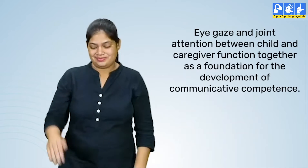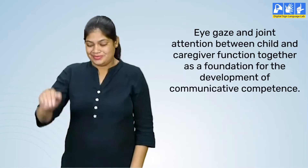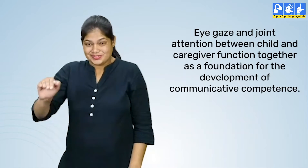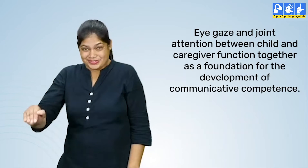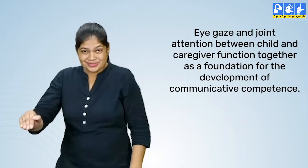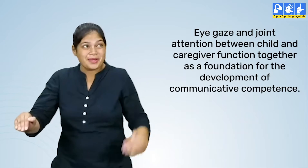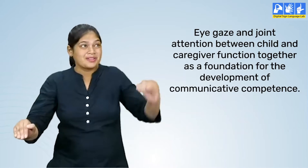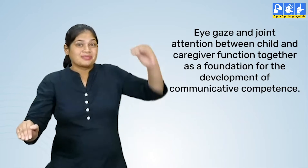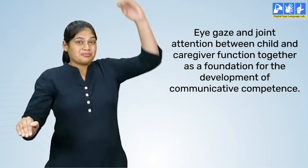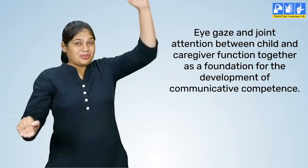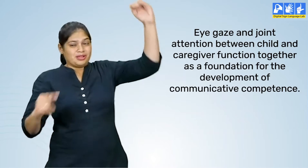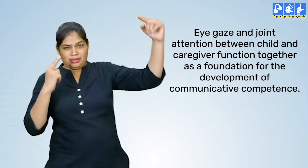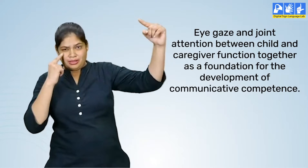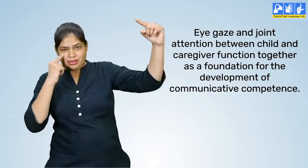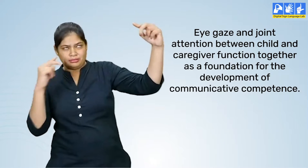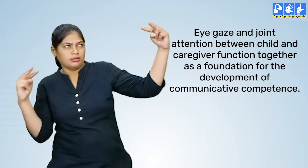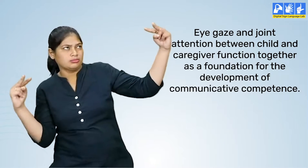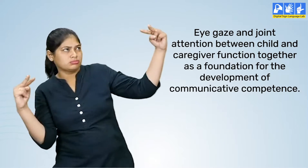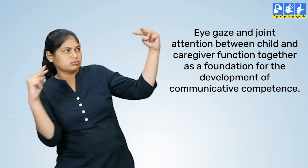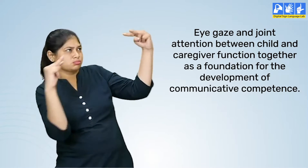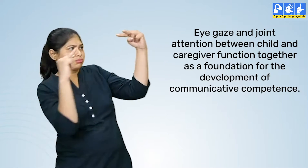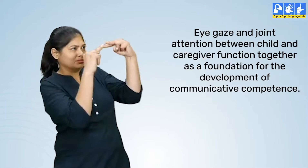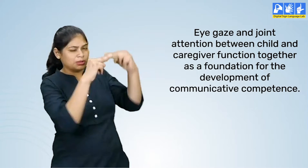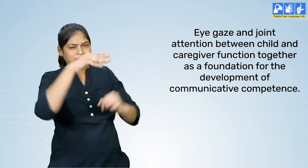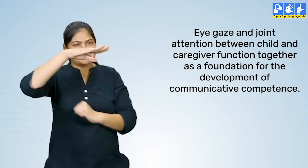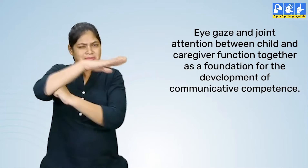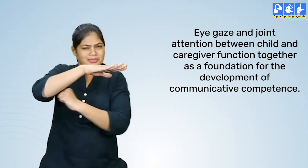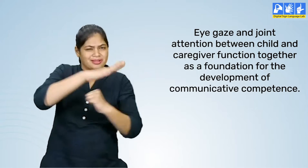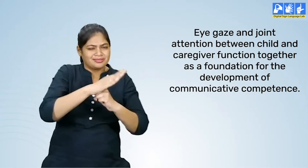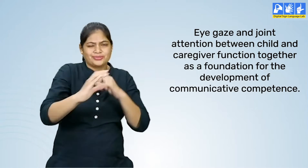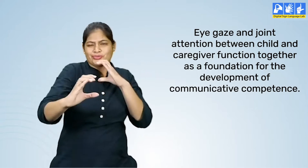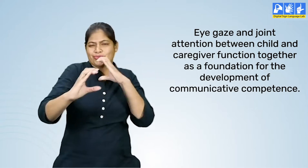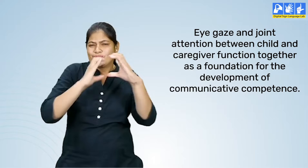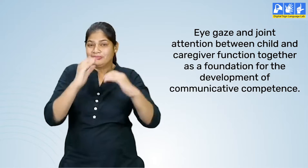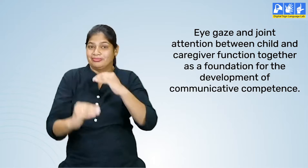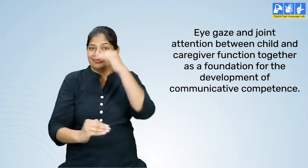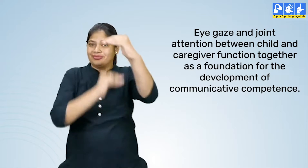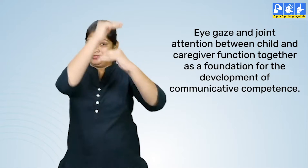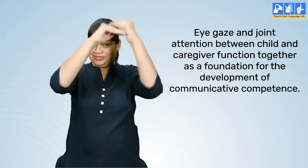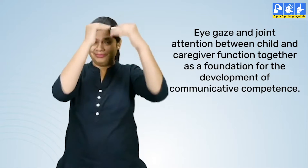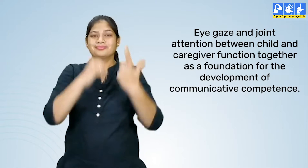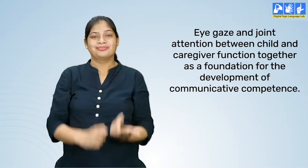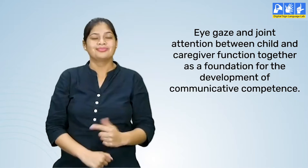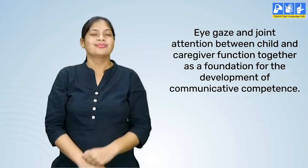2. Eye gaze between the child and the adult is helpful in the development of communication ability,